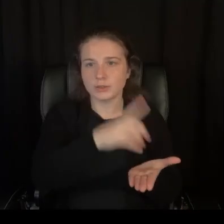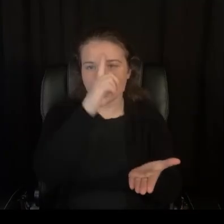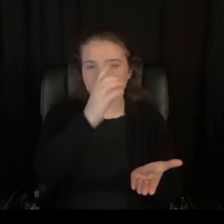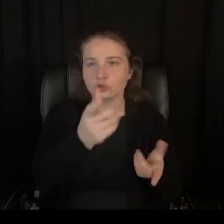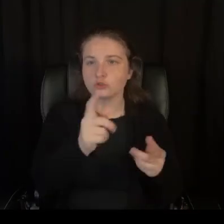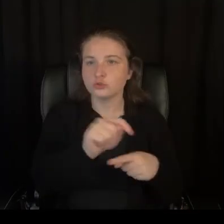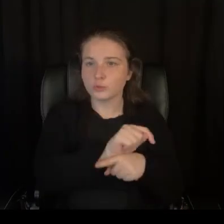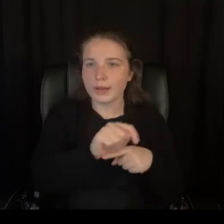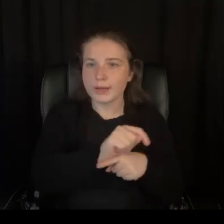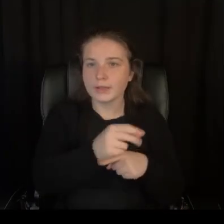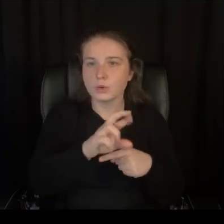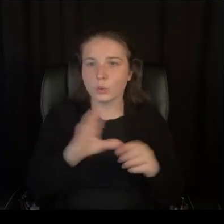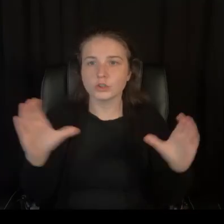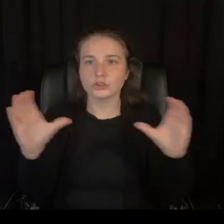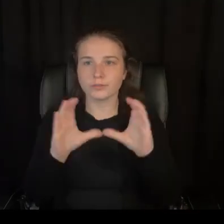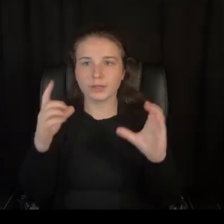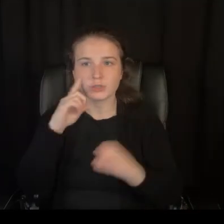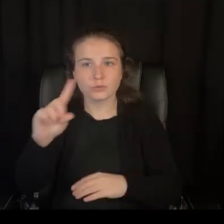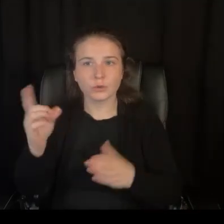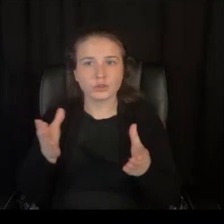certification of the service animal.